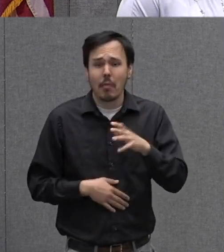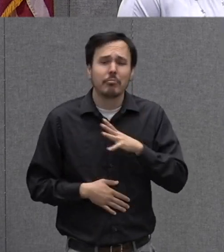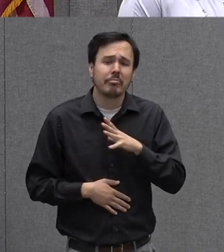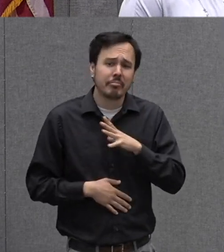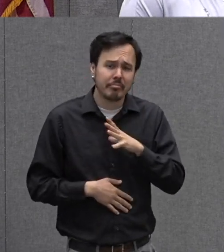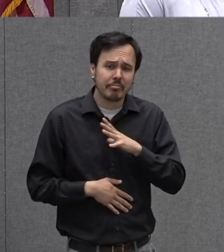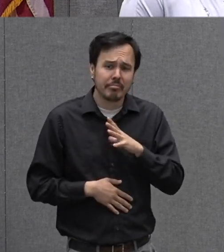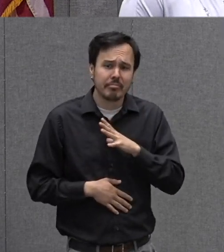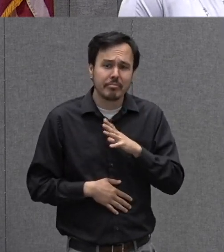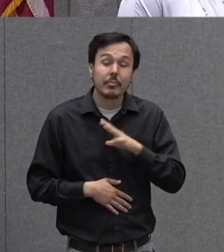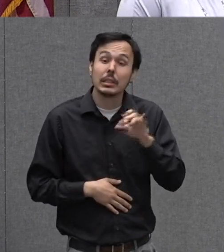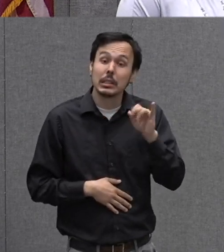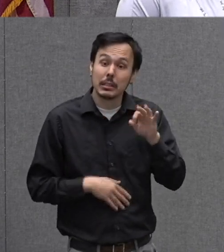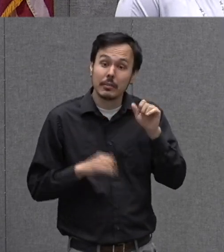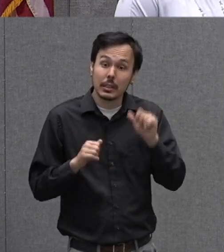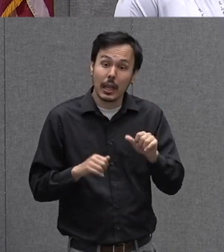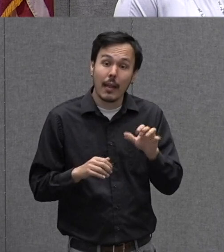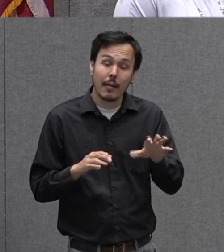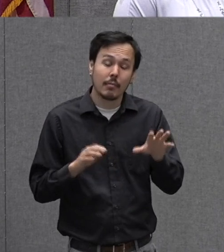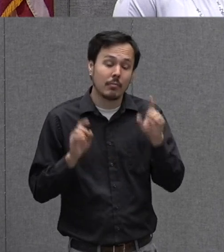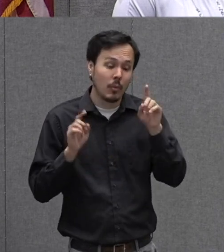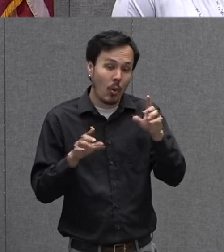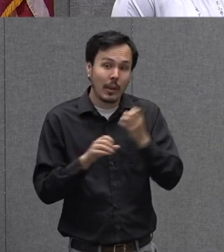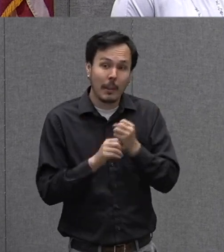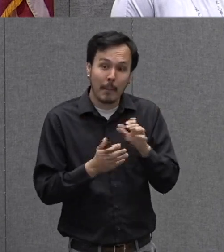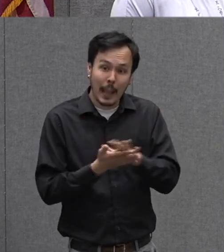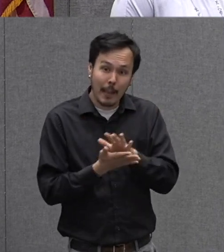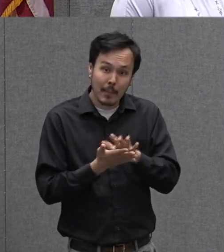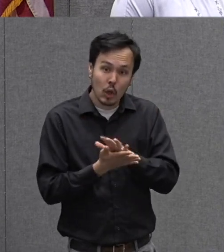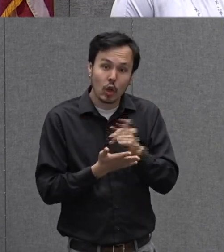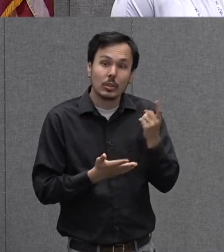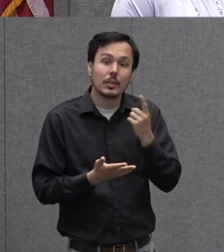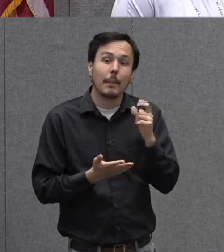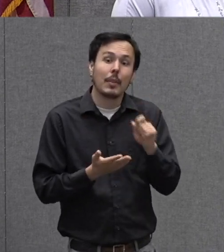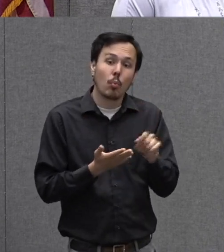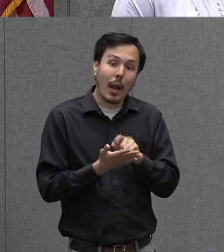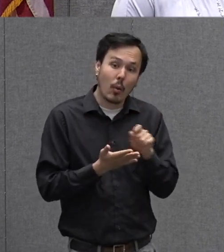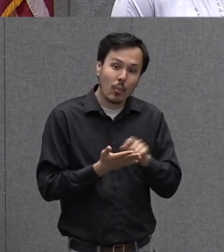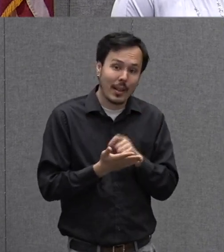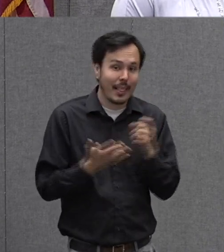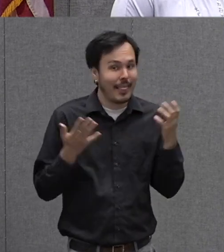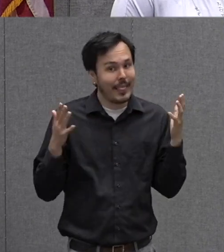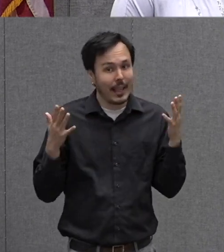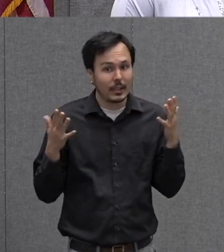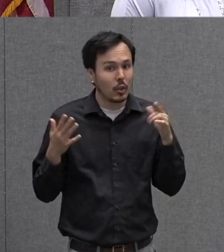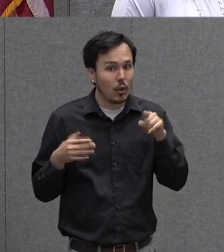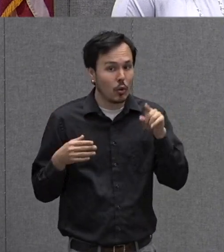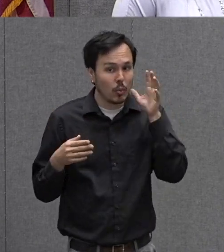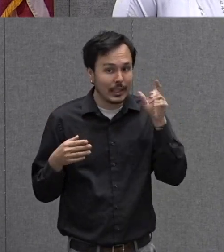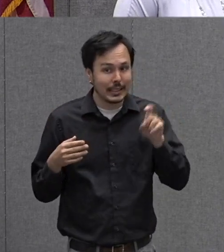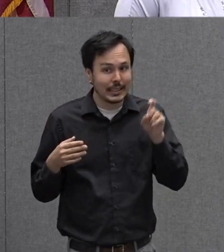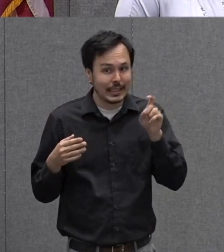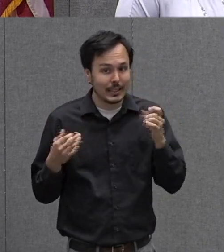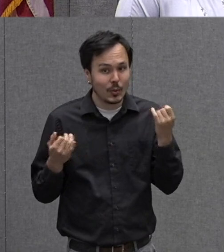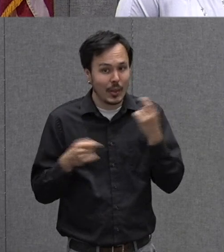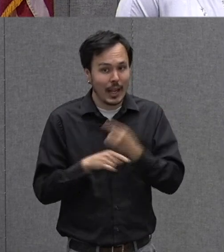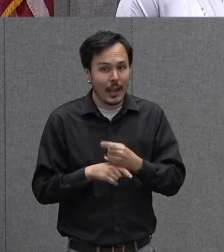If you can get a couple sheets of paper and something to write with, that's all you need for today. We're gonna start today with a game